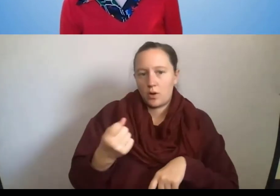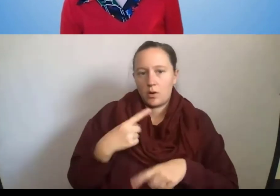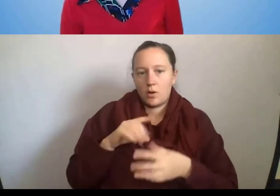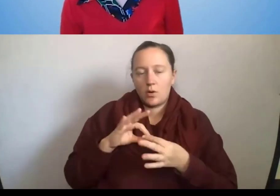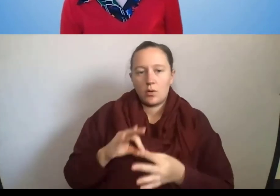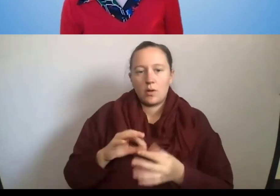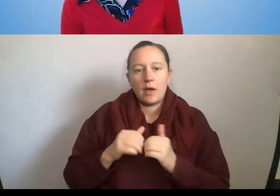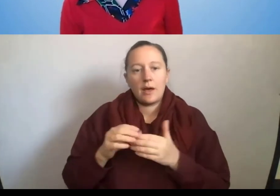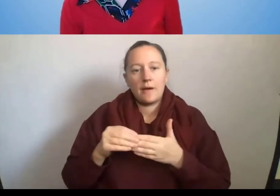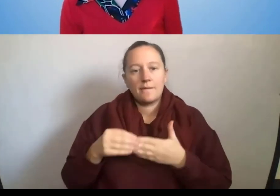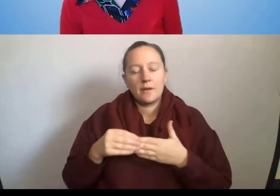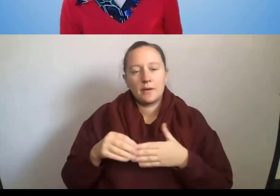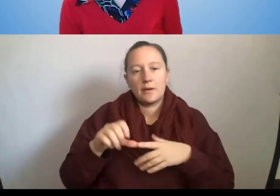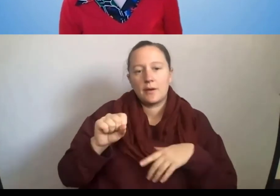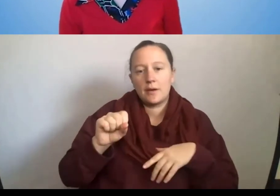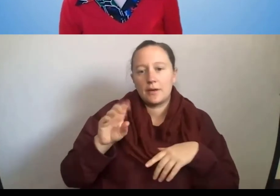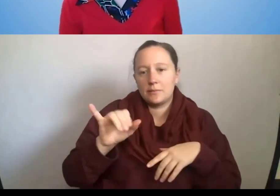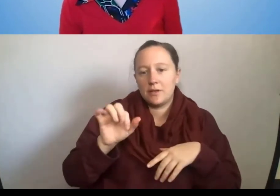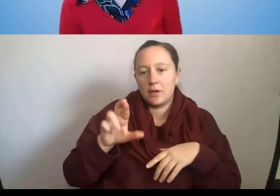the SBIR and STTR programs are.